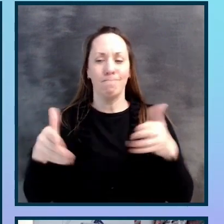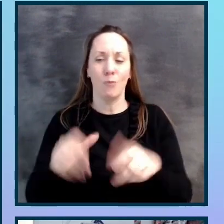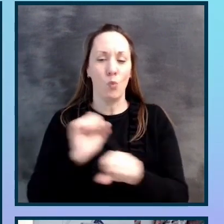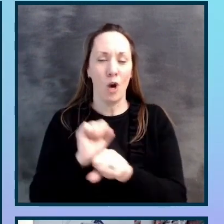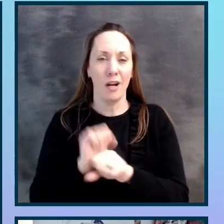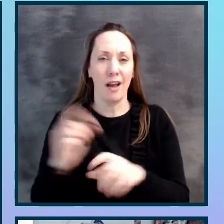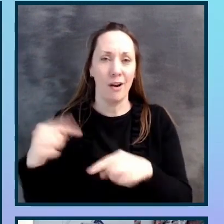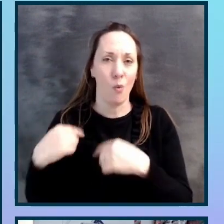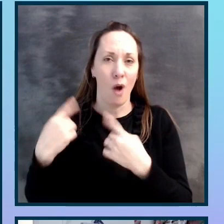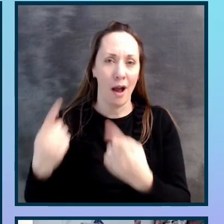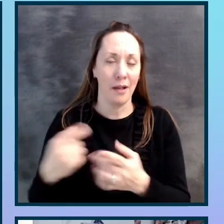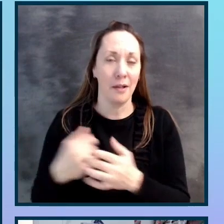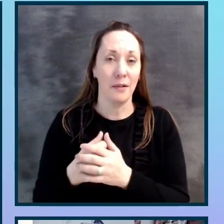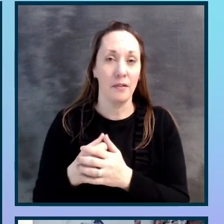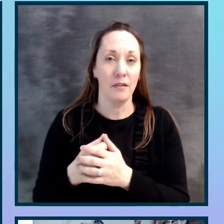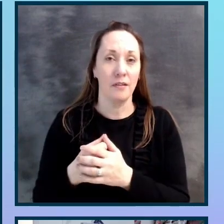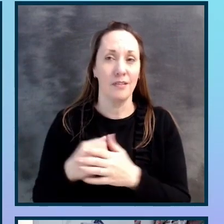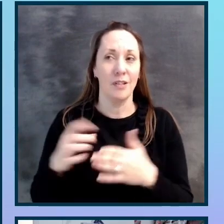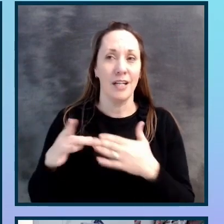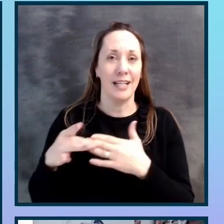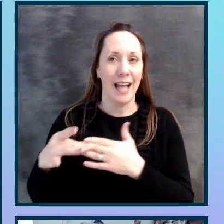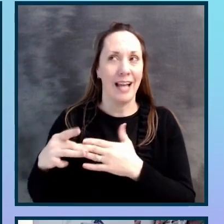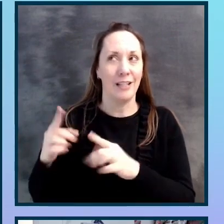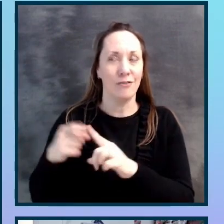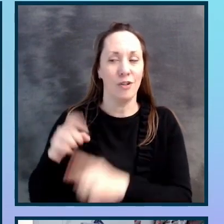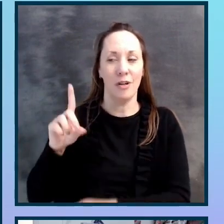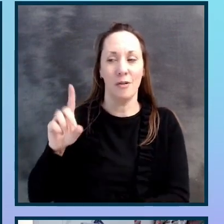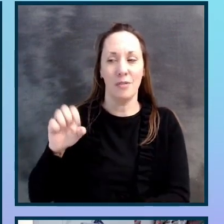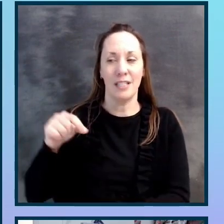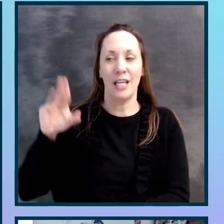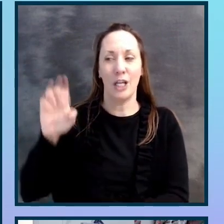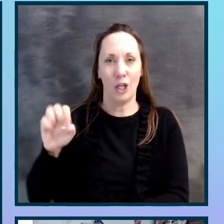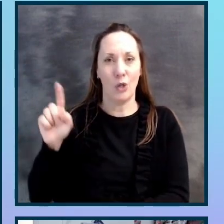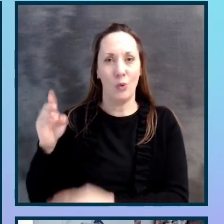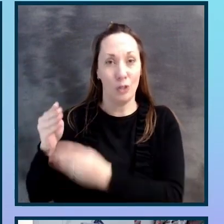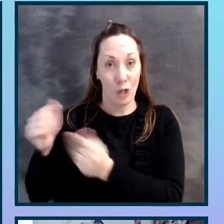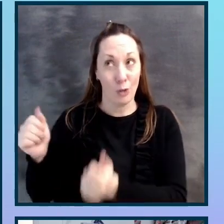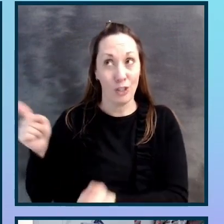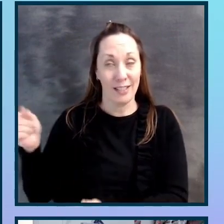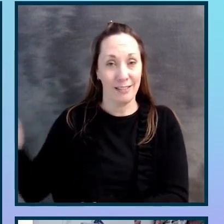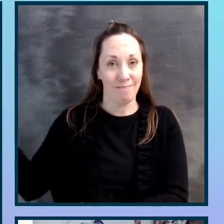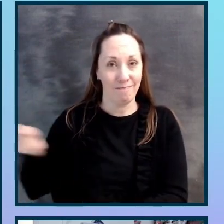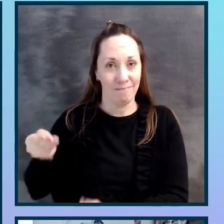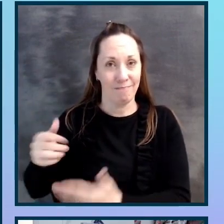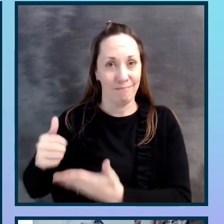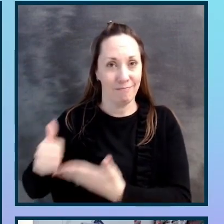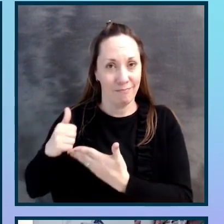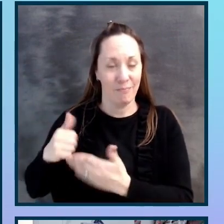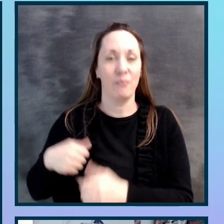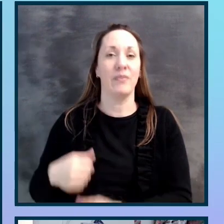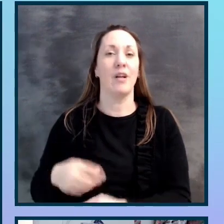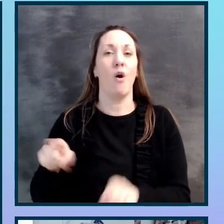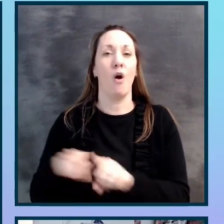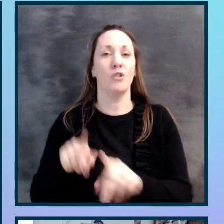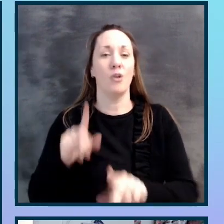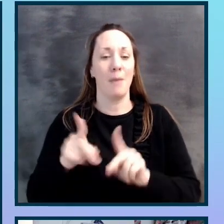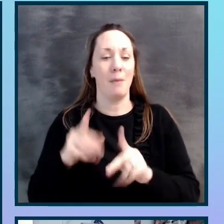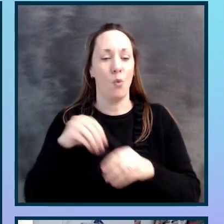with guidance from Deque Solutions and voices internally in our organization, but I'm really happy